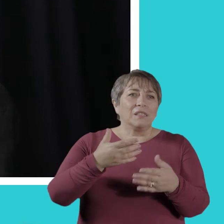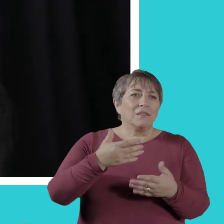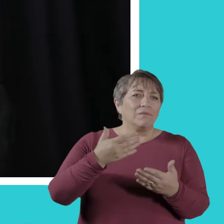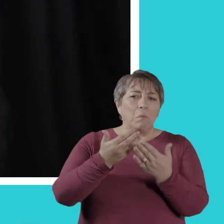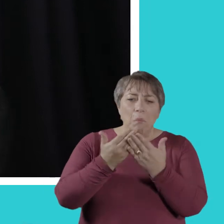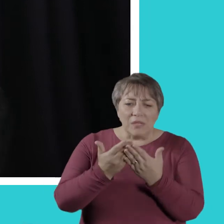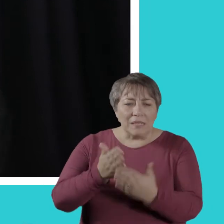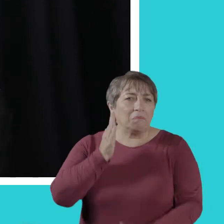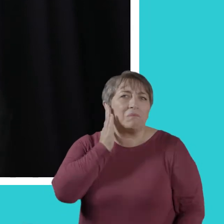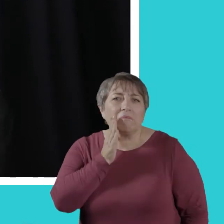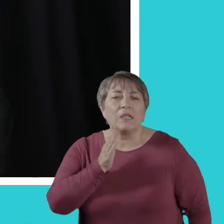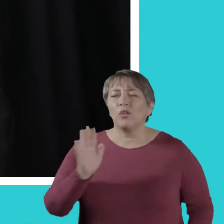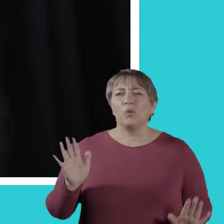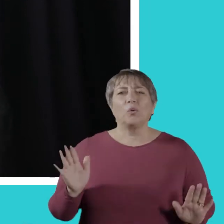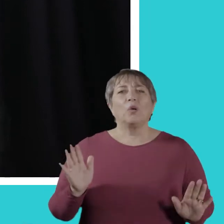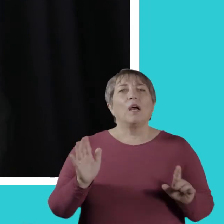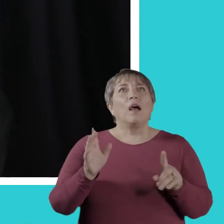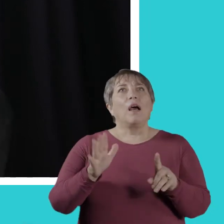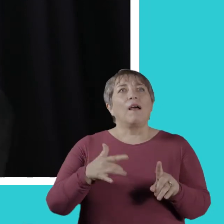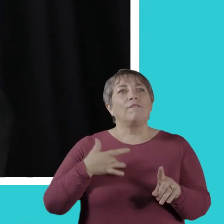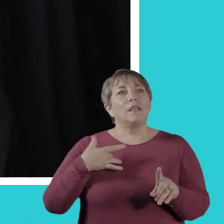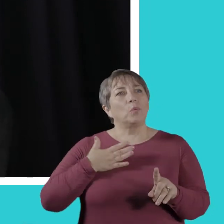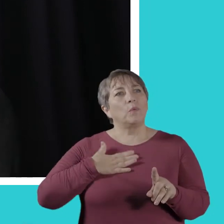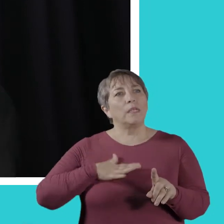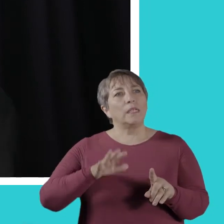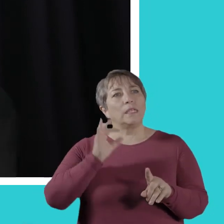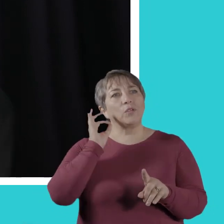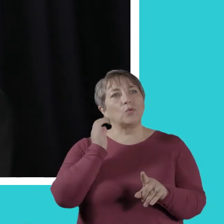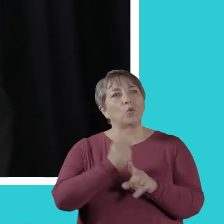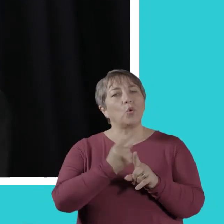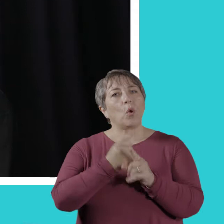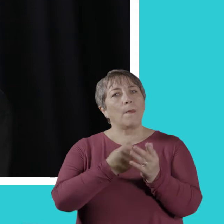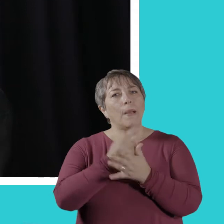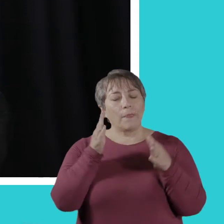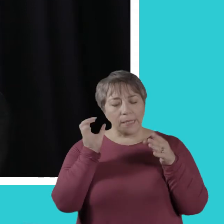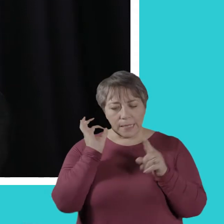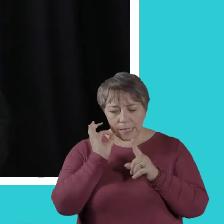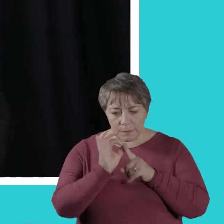to speak to what the specific oppressions are and the structures of oppression that we're living in.